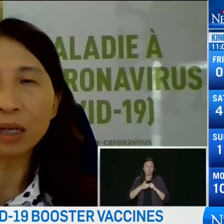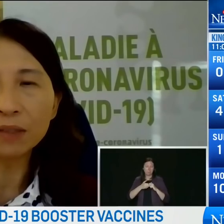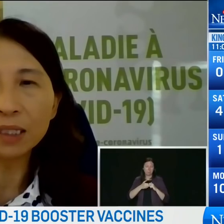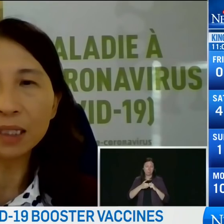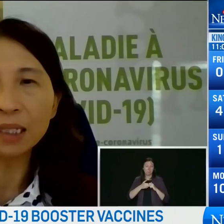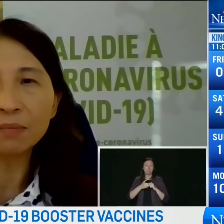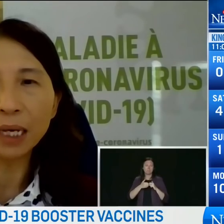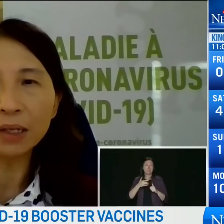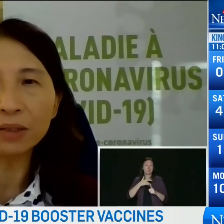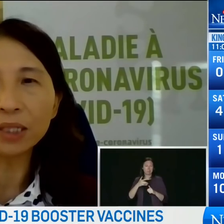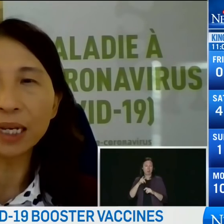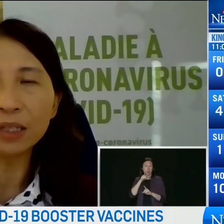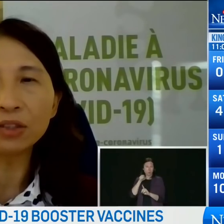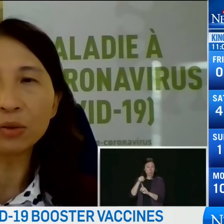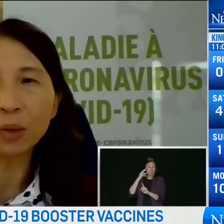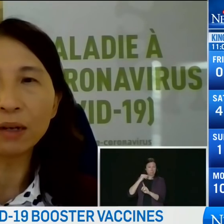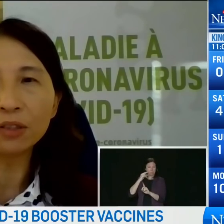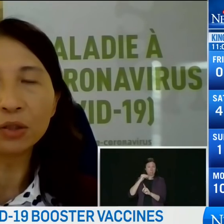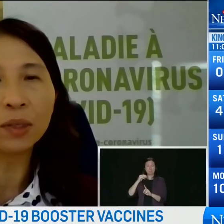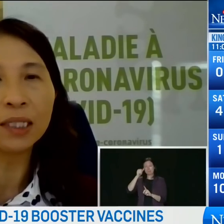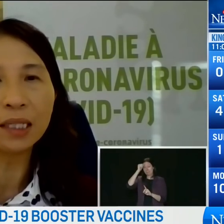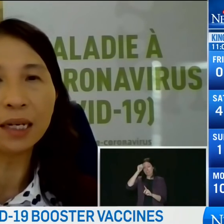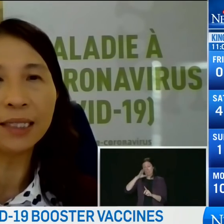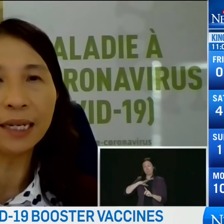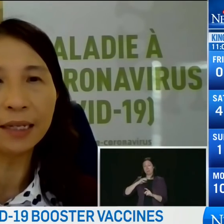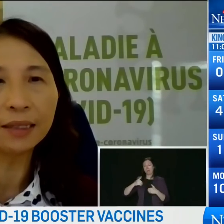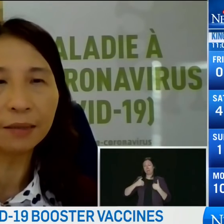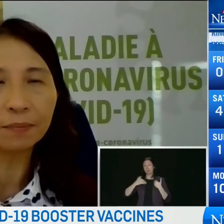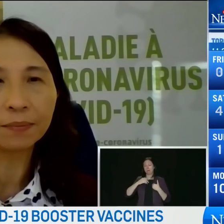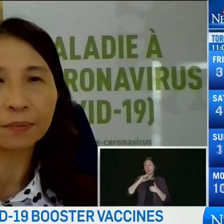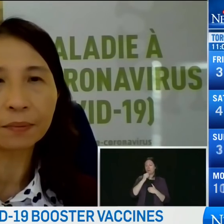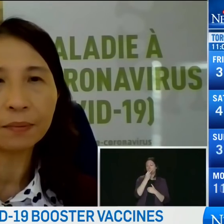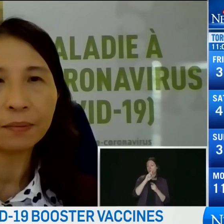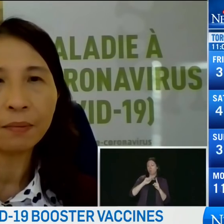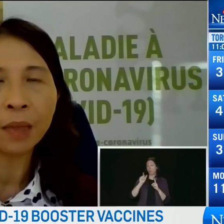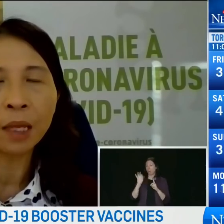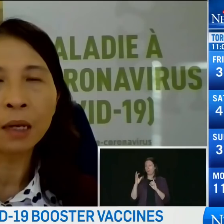RISK OF VACCINE ASSOCIATED